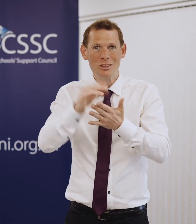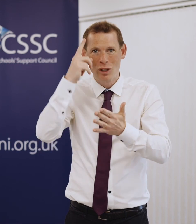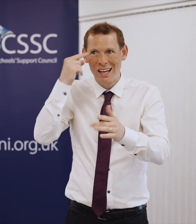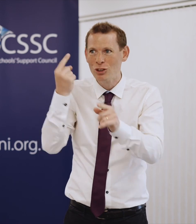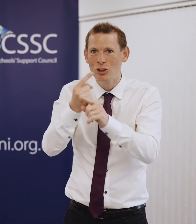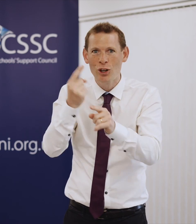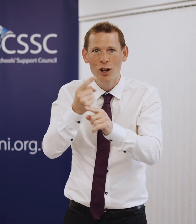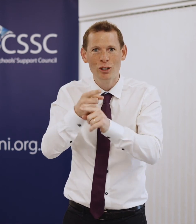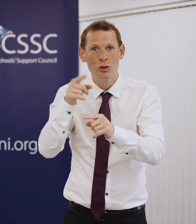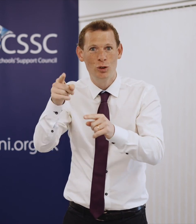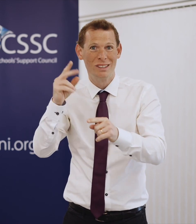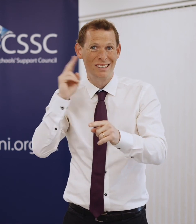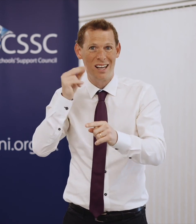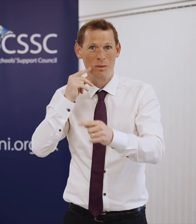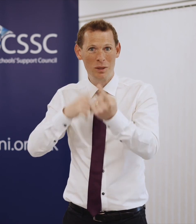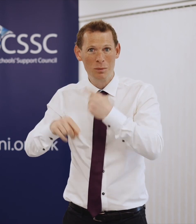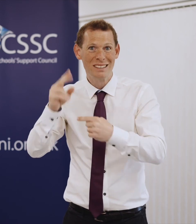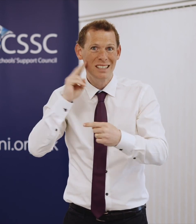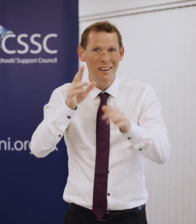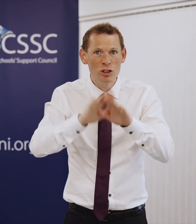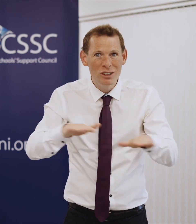important that you know the basics, and if you do, then you can talk to anyone in the